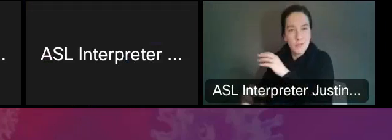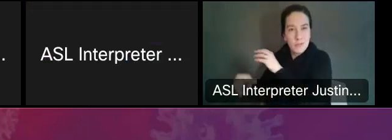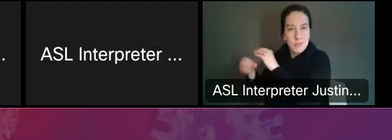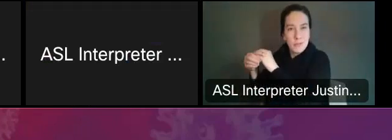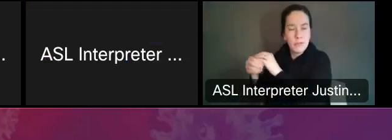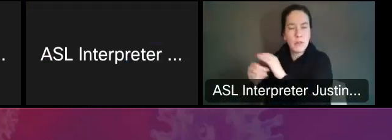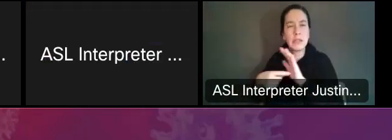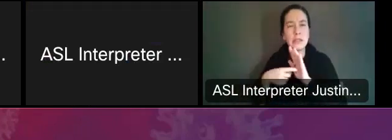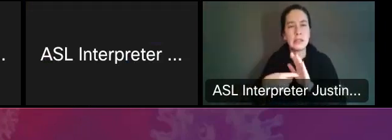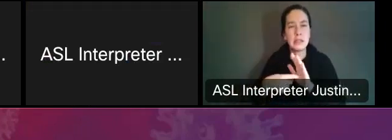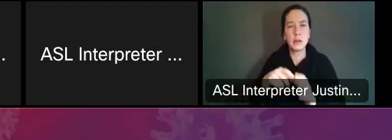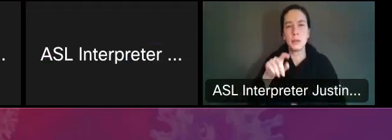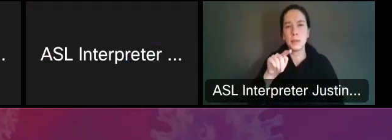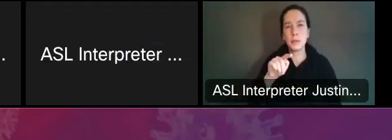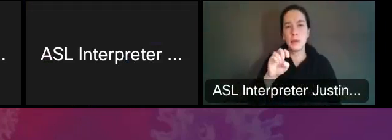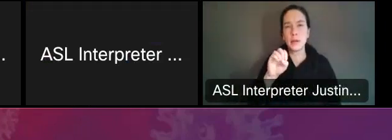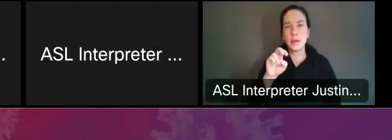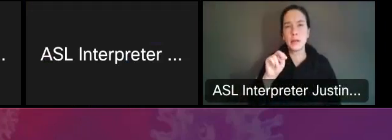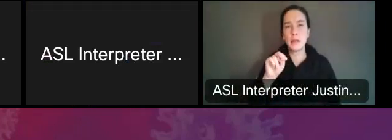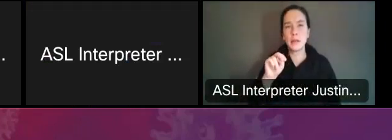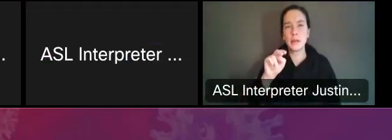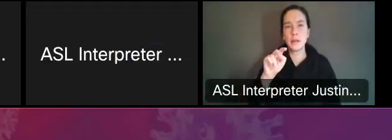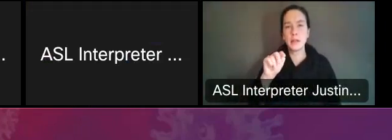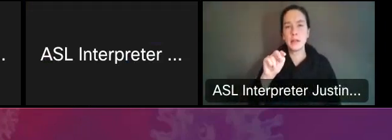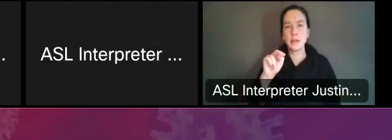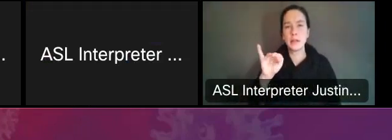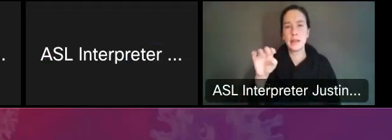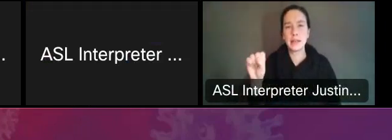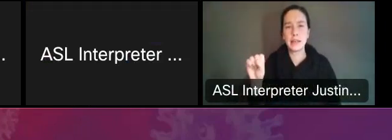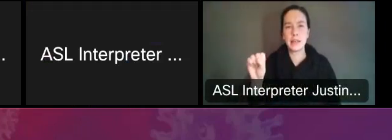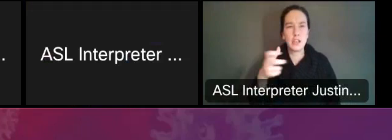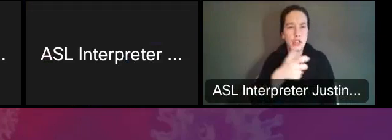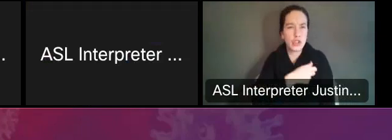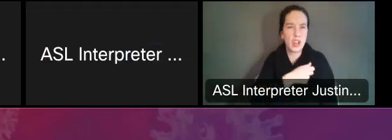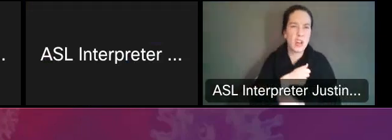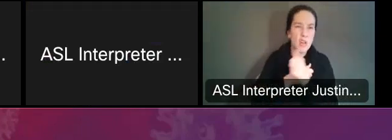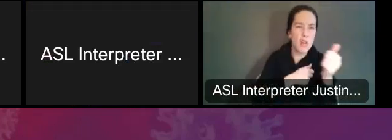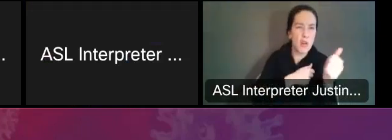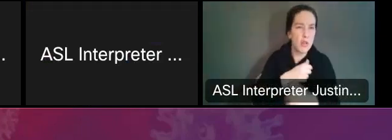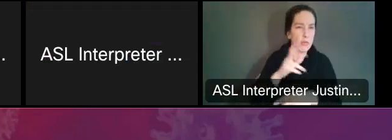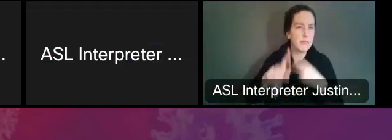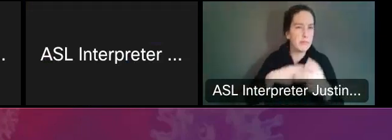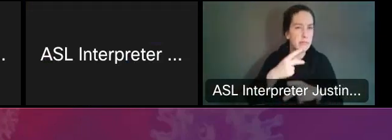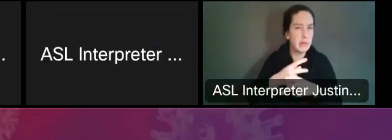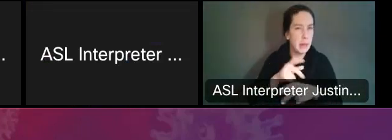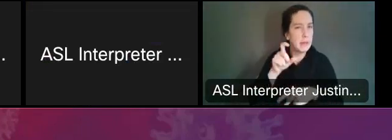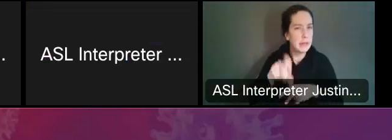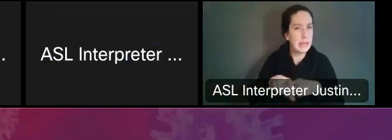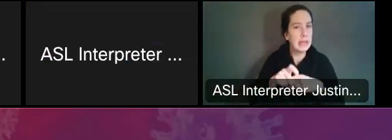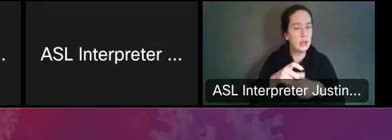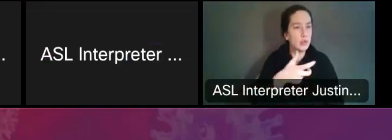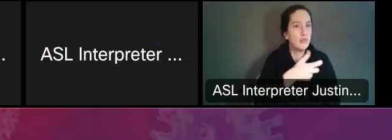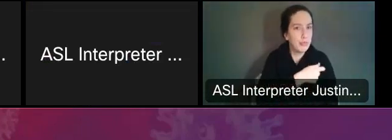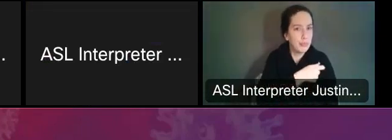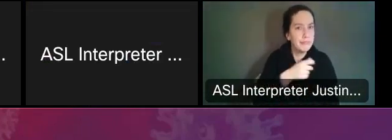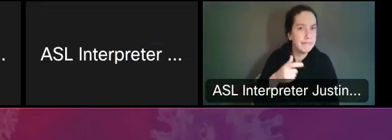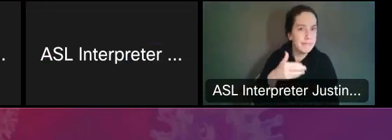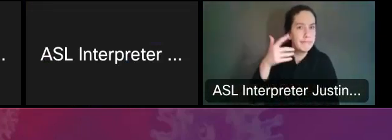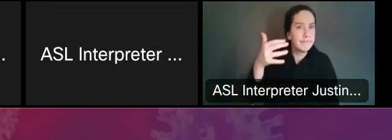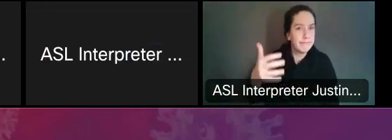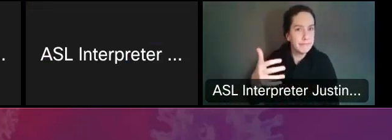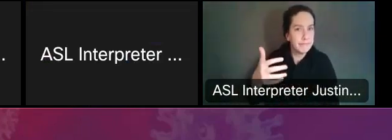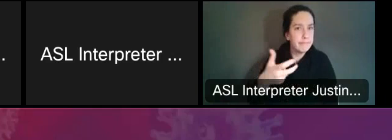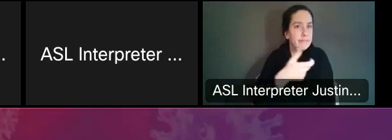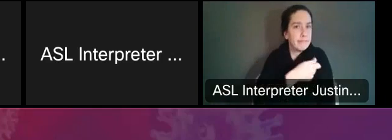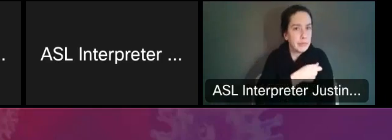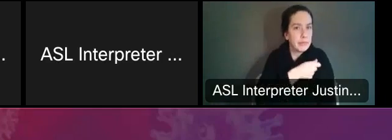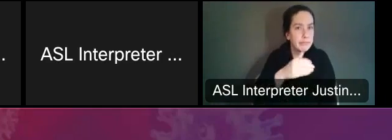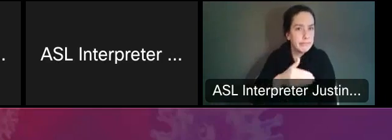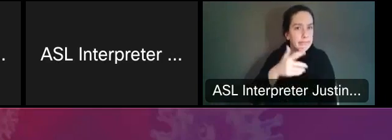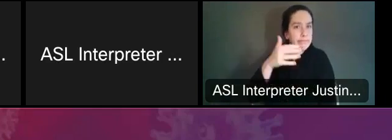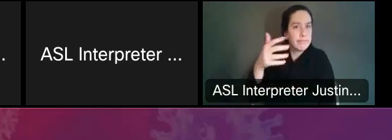That shot is a booster shot, it protects your ability to fight the disease if you are exposed because we know original protection from the vaccine decreases over time.